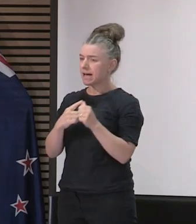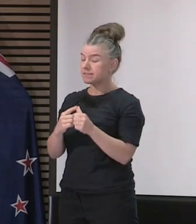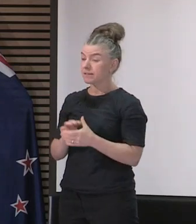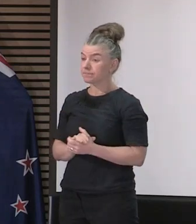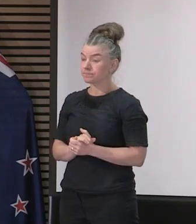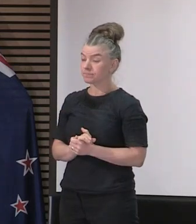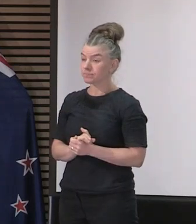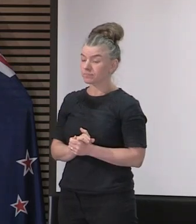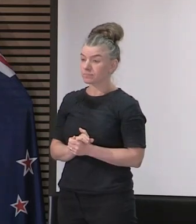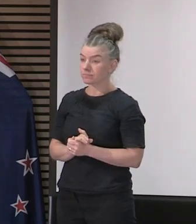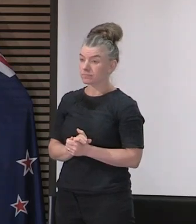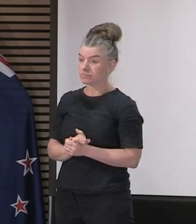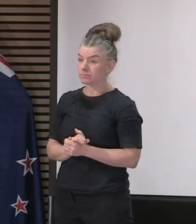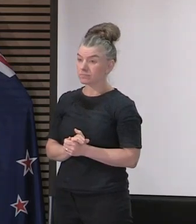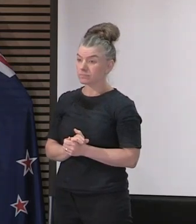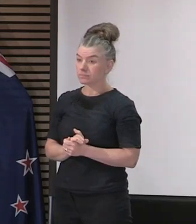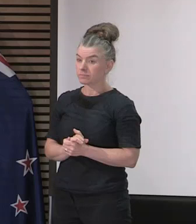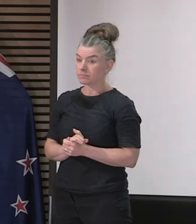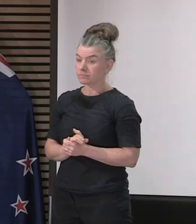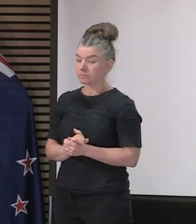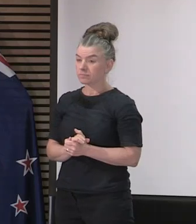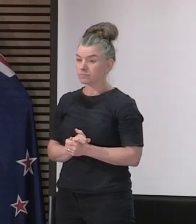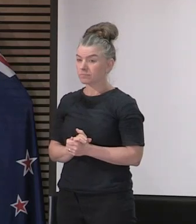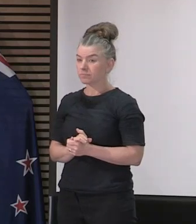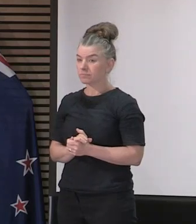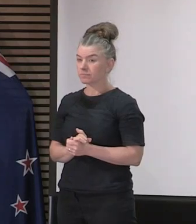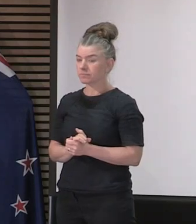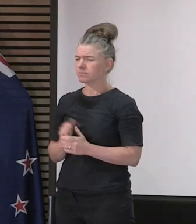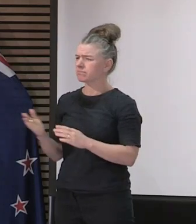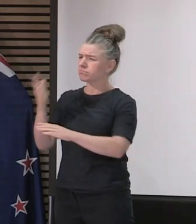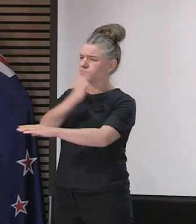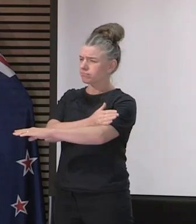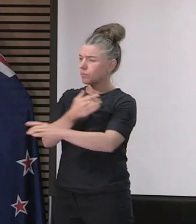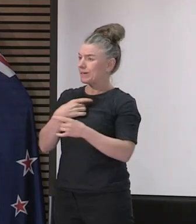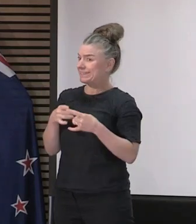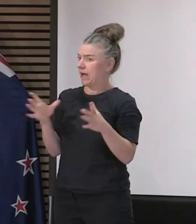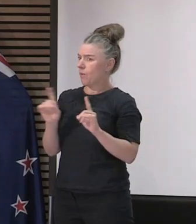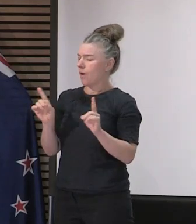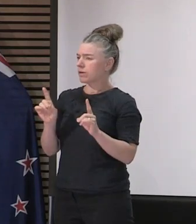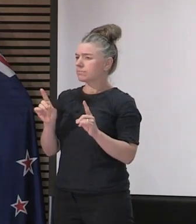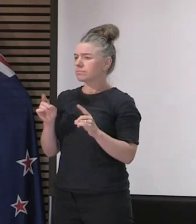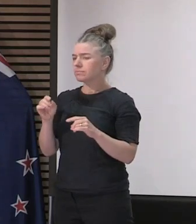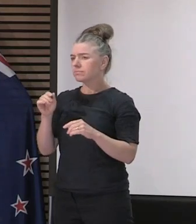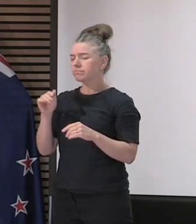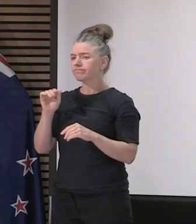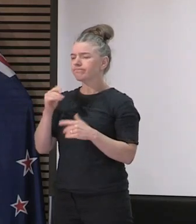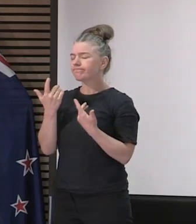a long time? >> One of the things we have been doing from the start is, you know, we